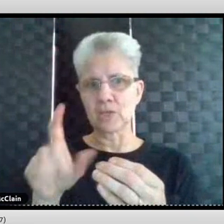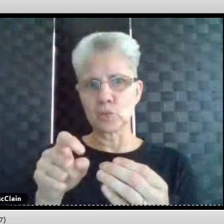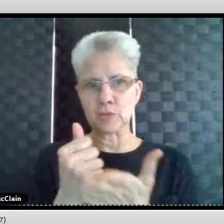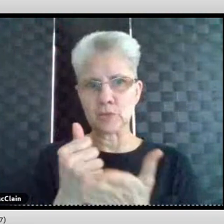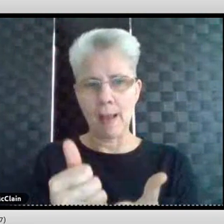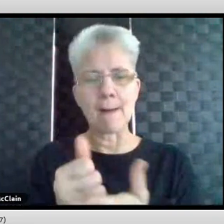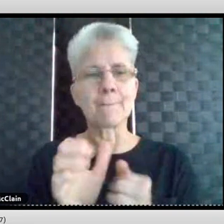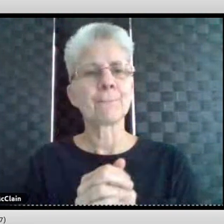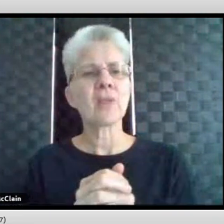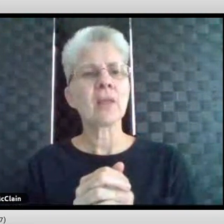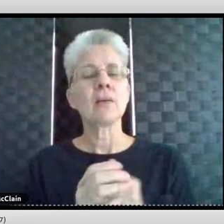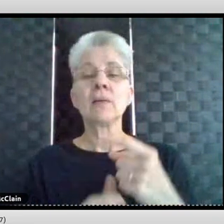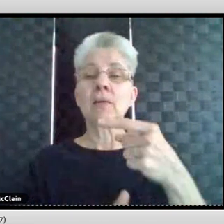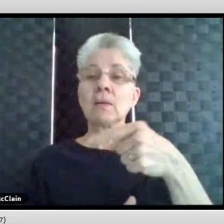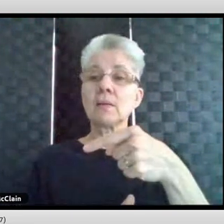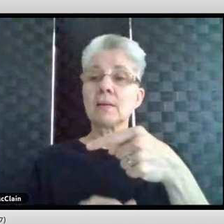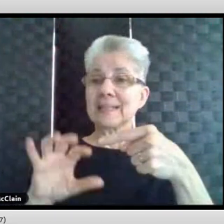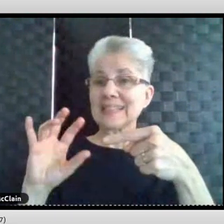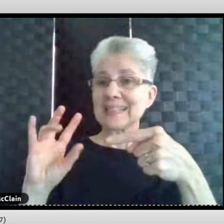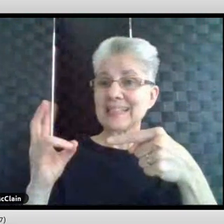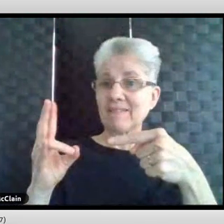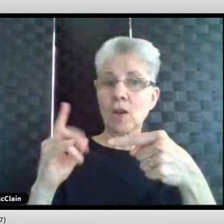Think about what future trends might be for that niche.